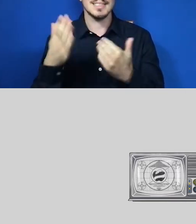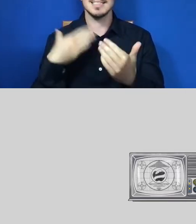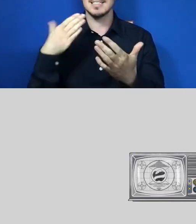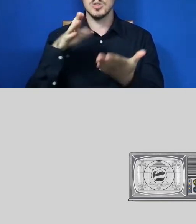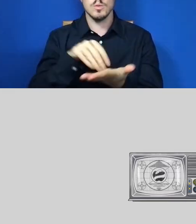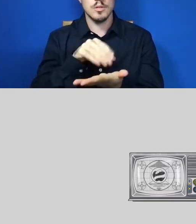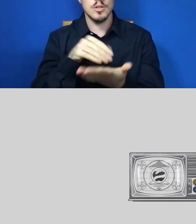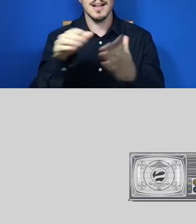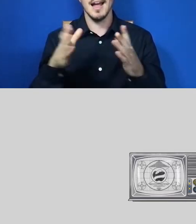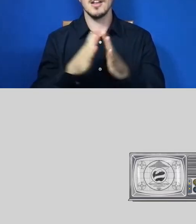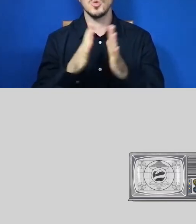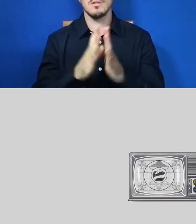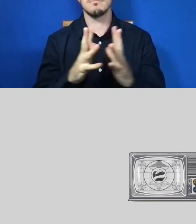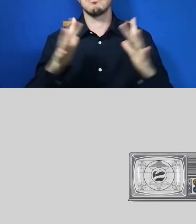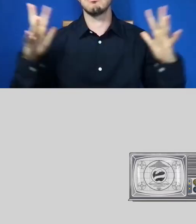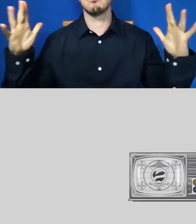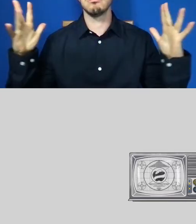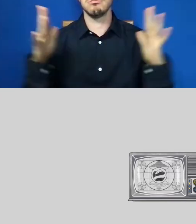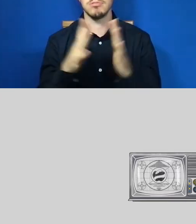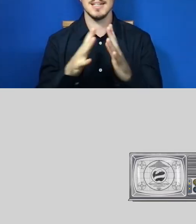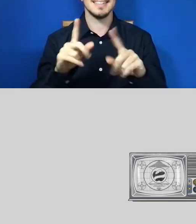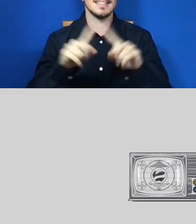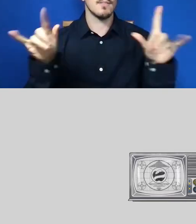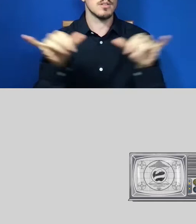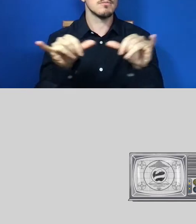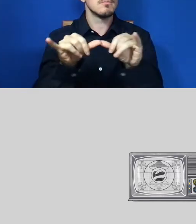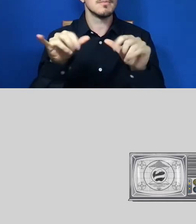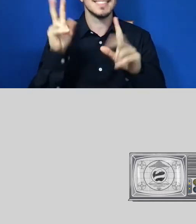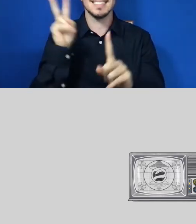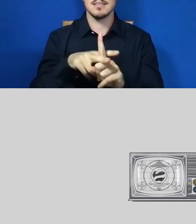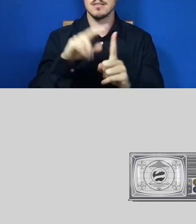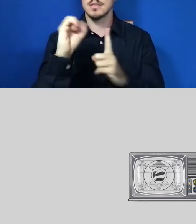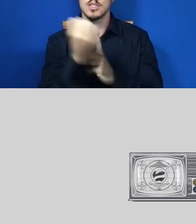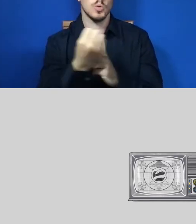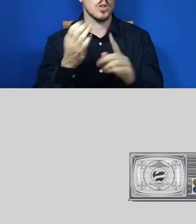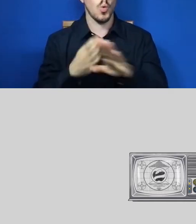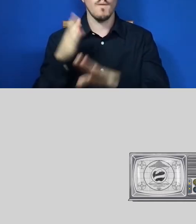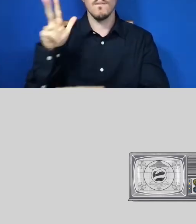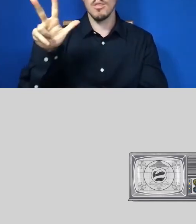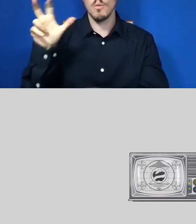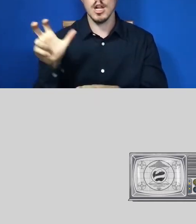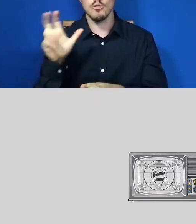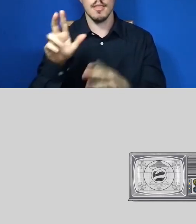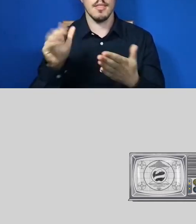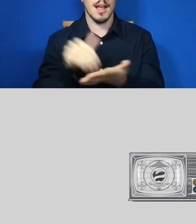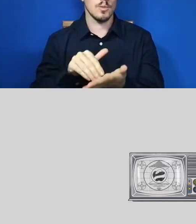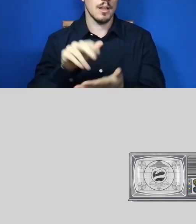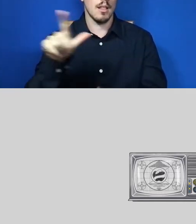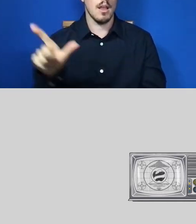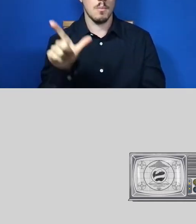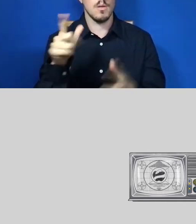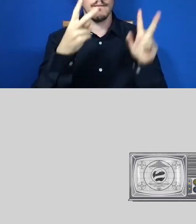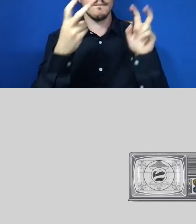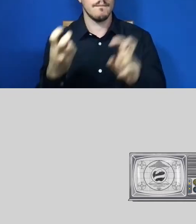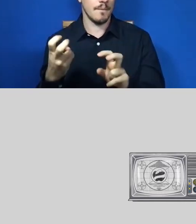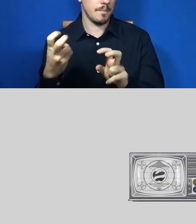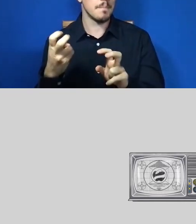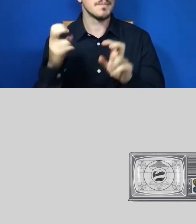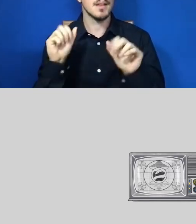and it's able to scale in a variety of situations. There are over 300,000 libraries available for download on Pip,